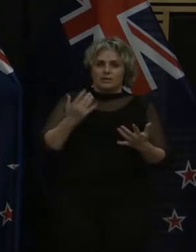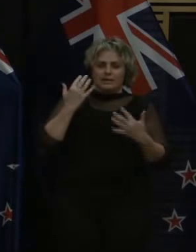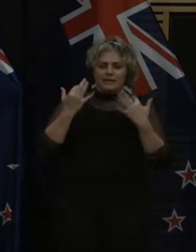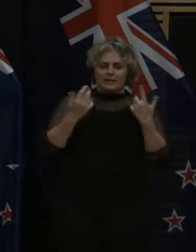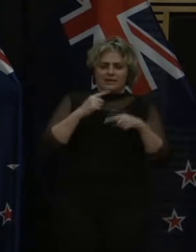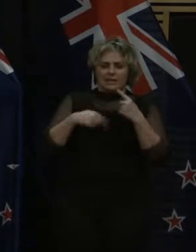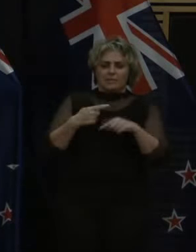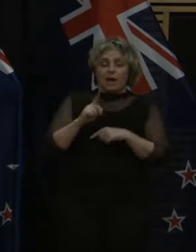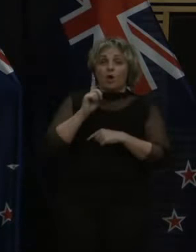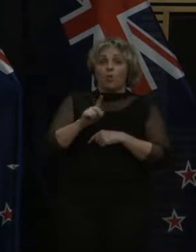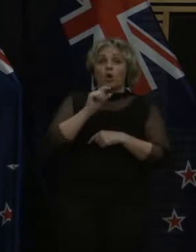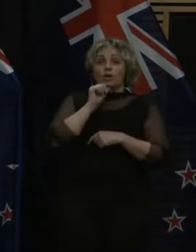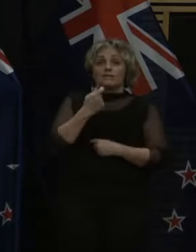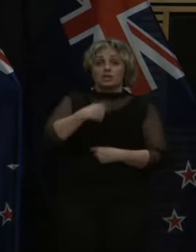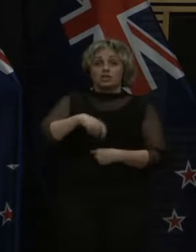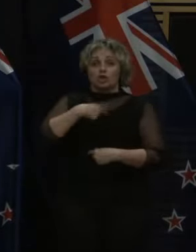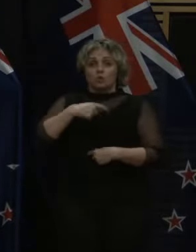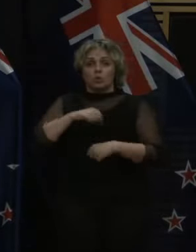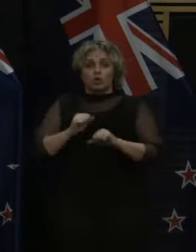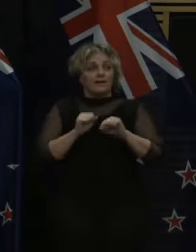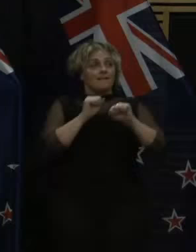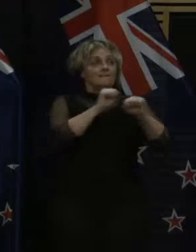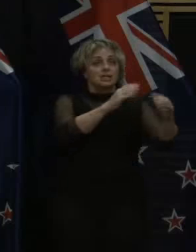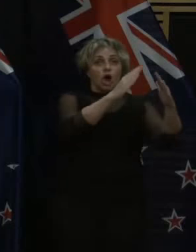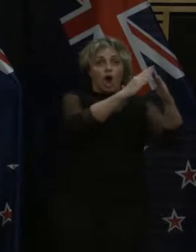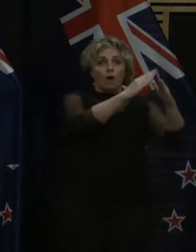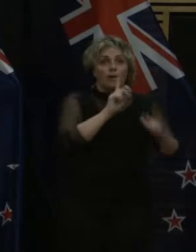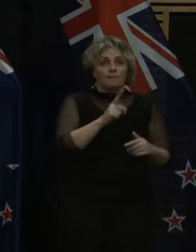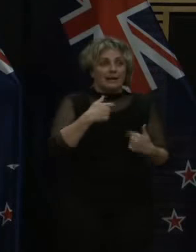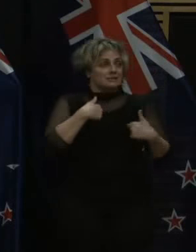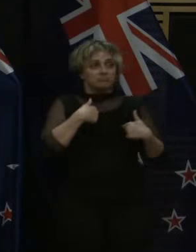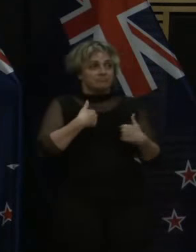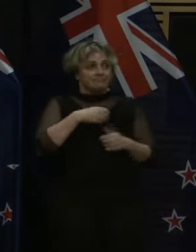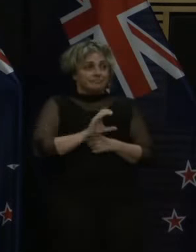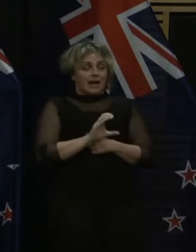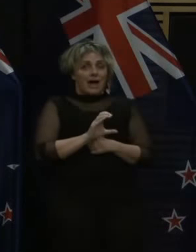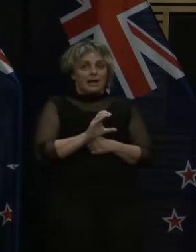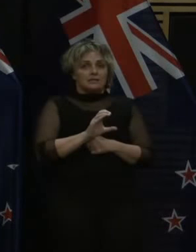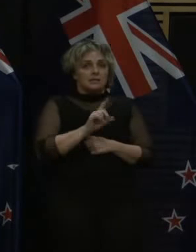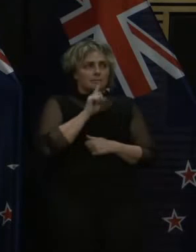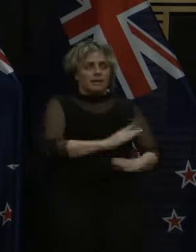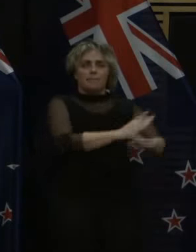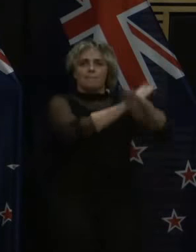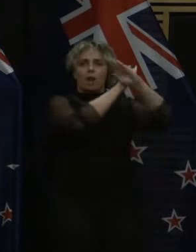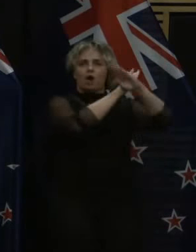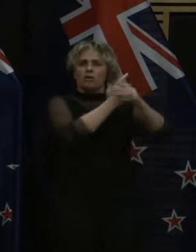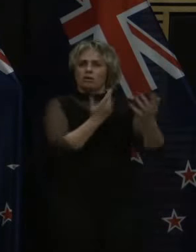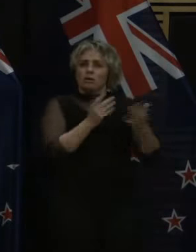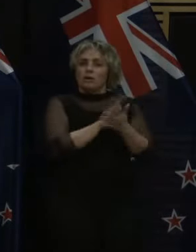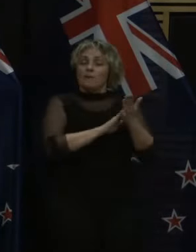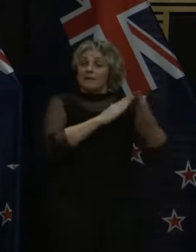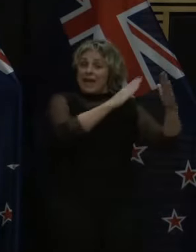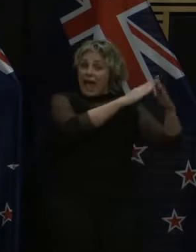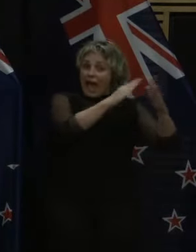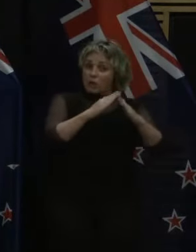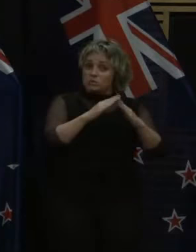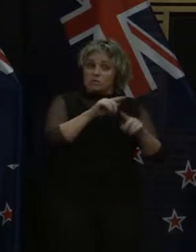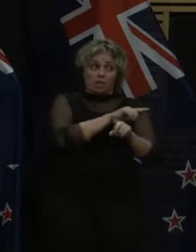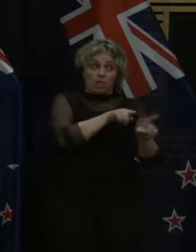we're seeing with this with